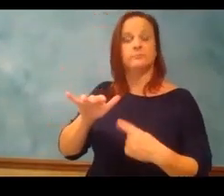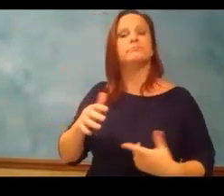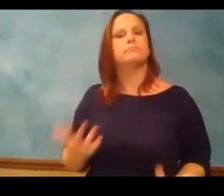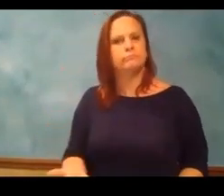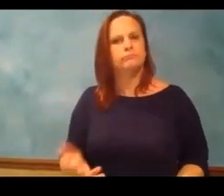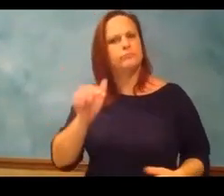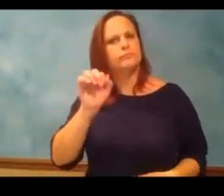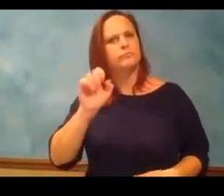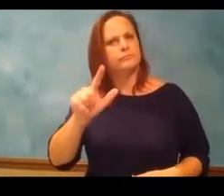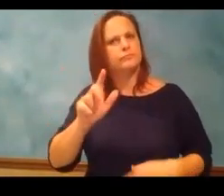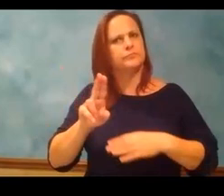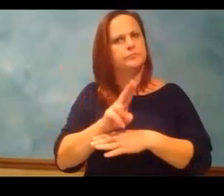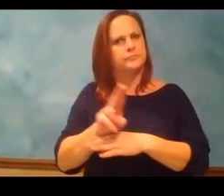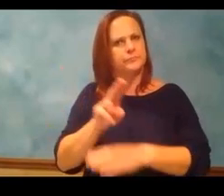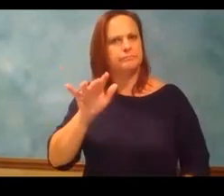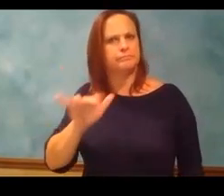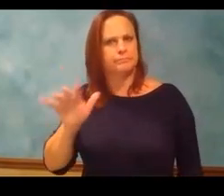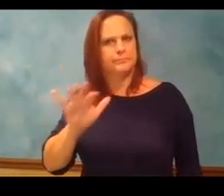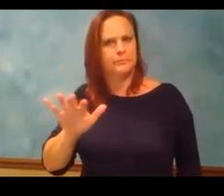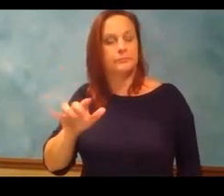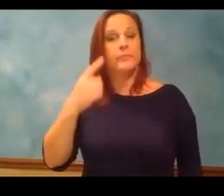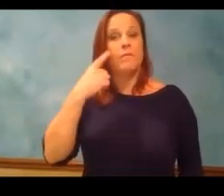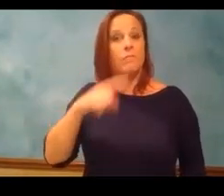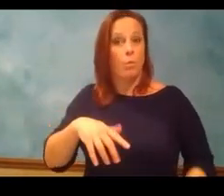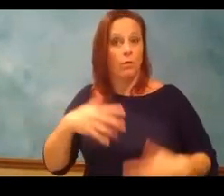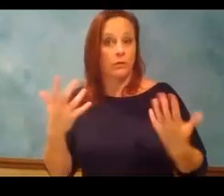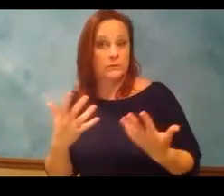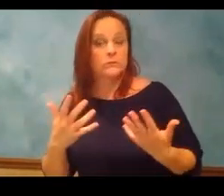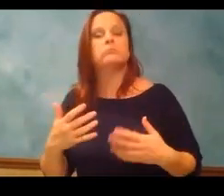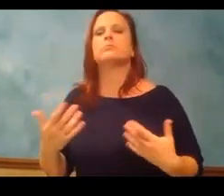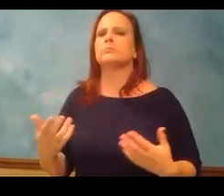For finger spelling, ASL is going to use it